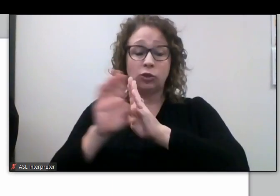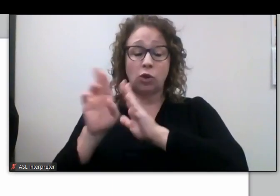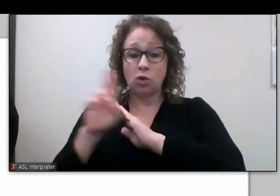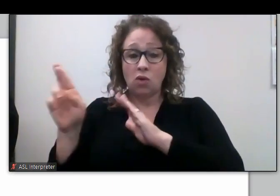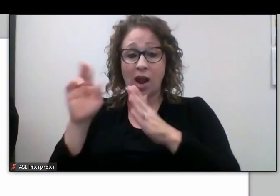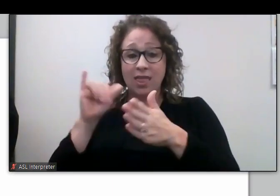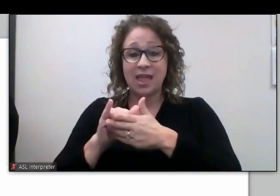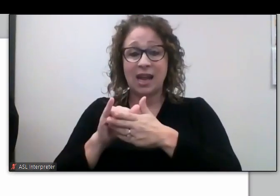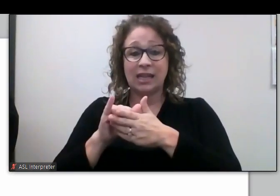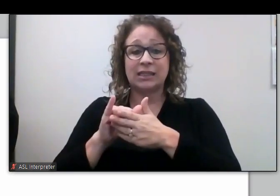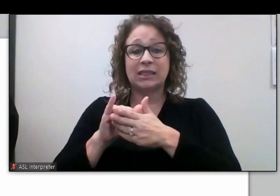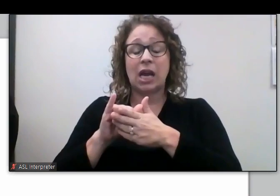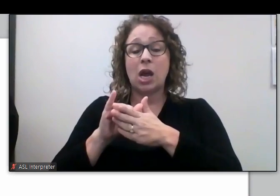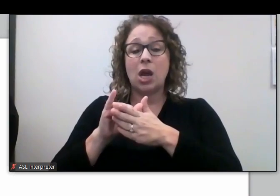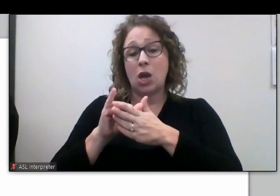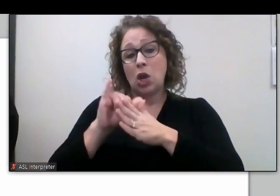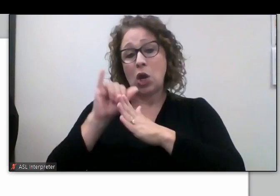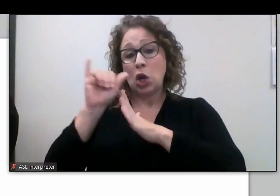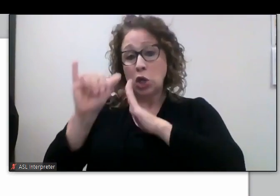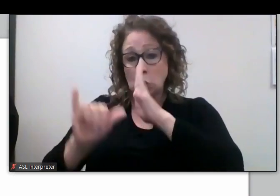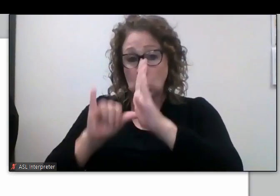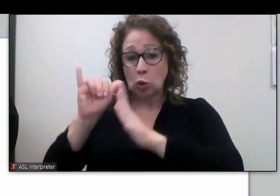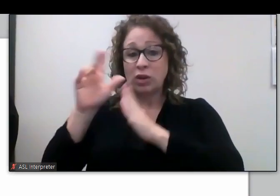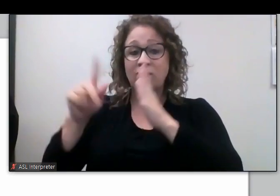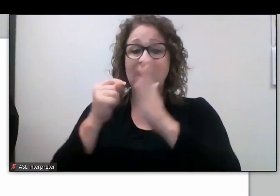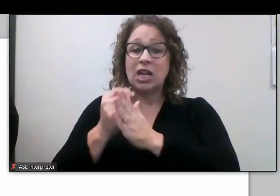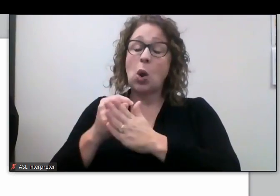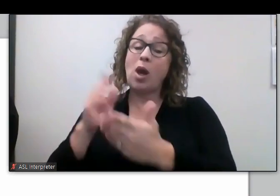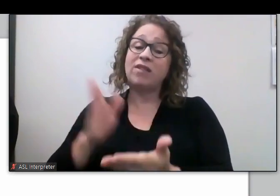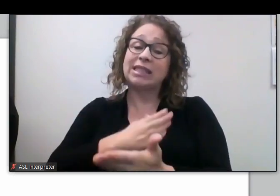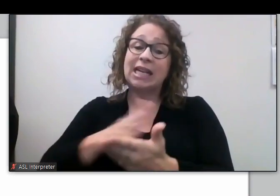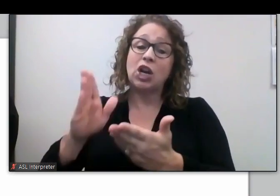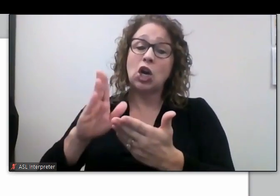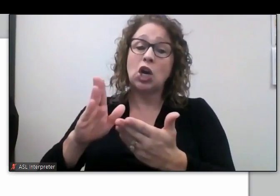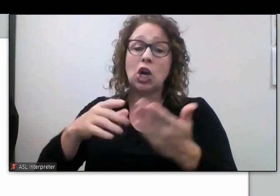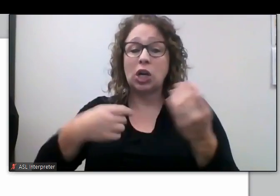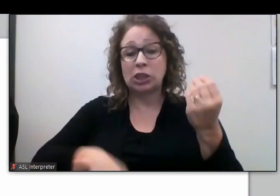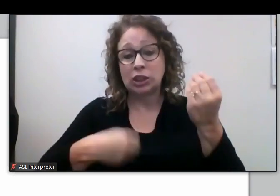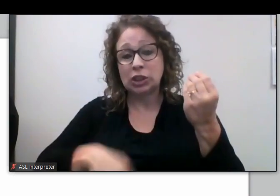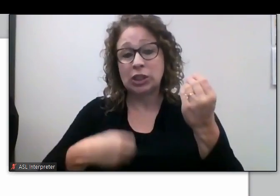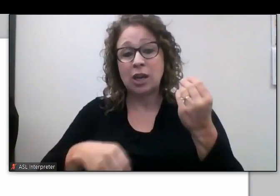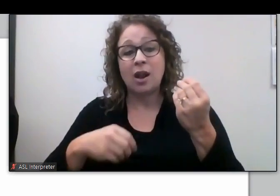of a singer/songwriter performing on the right hand side with the ASL interpreter on the left,